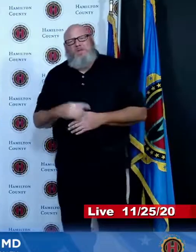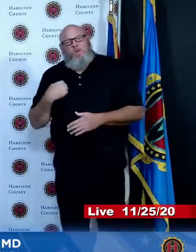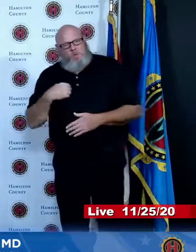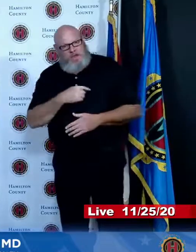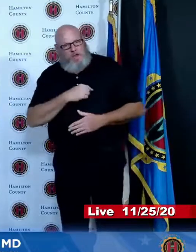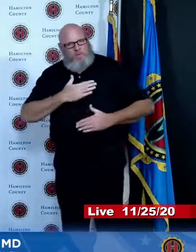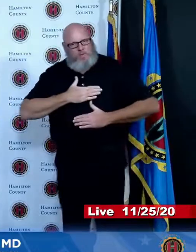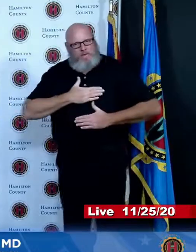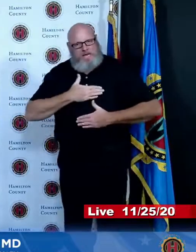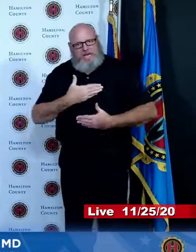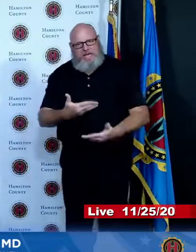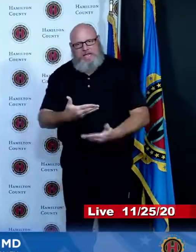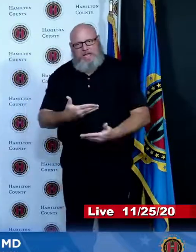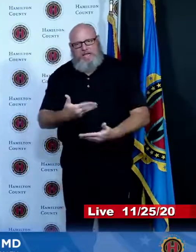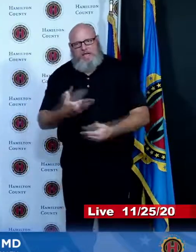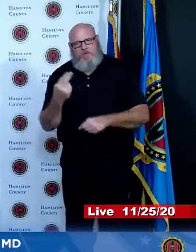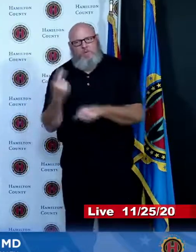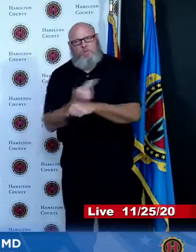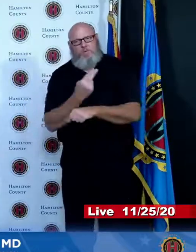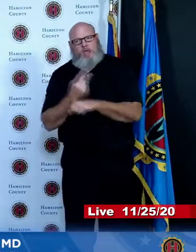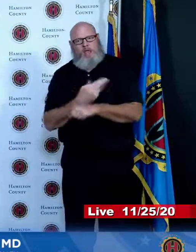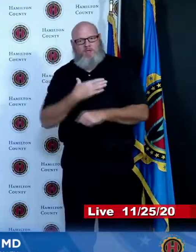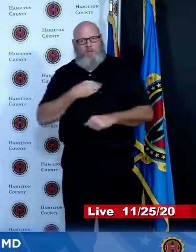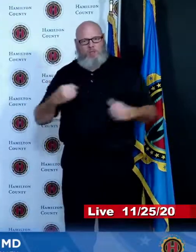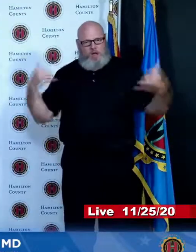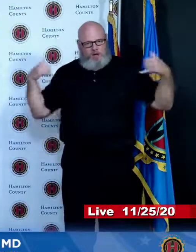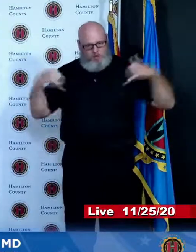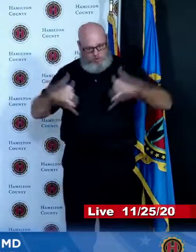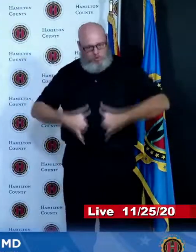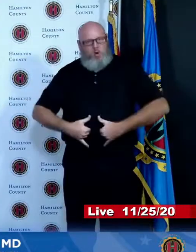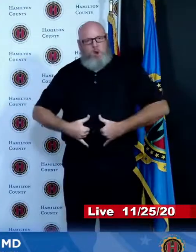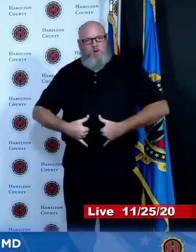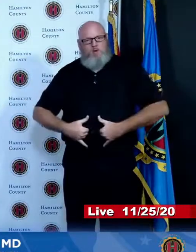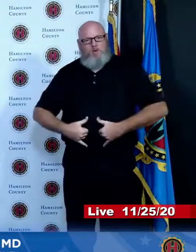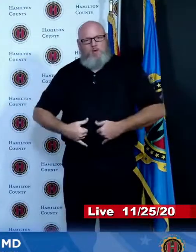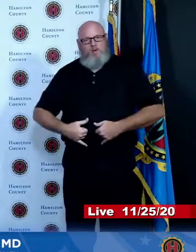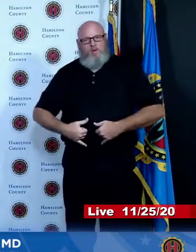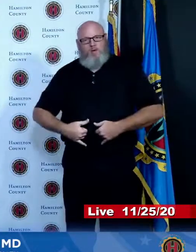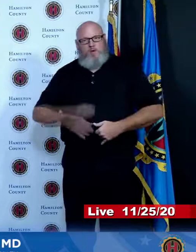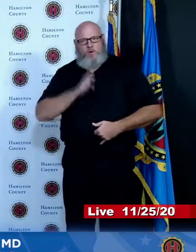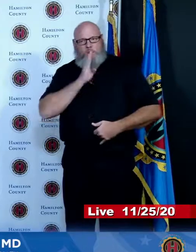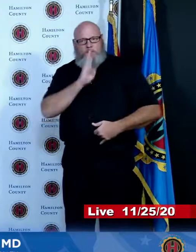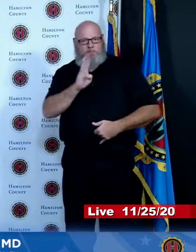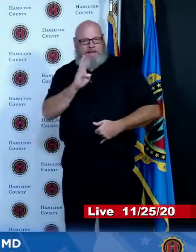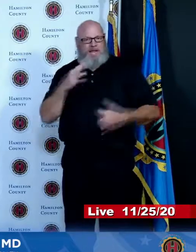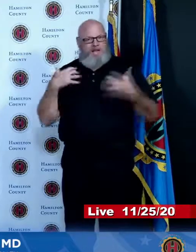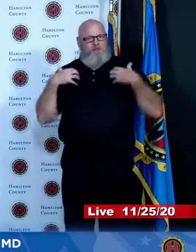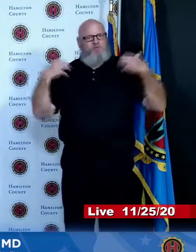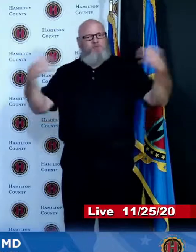to work the extra hours and to take those risks but I think that that gets really hard to do